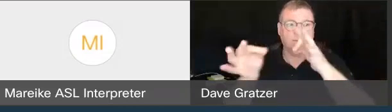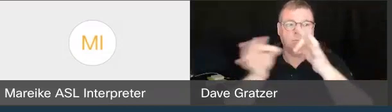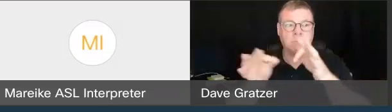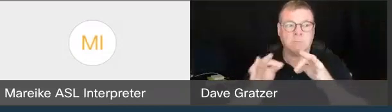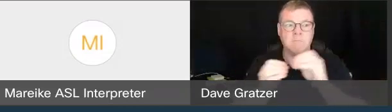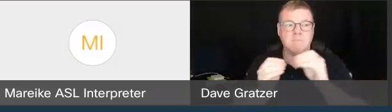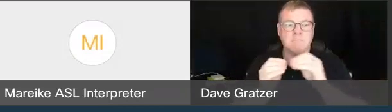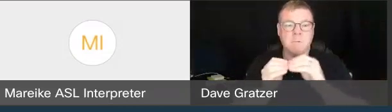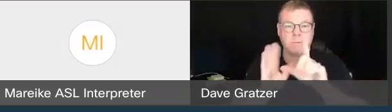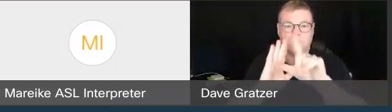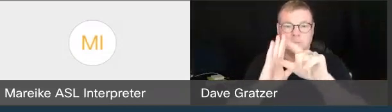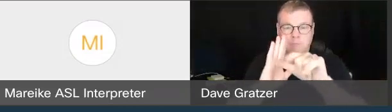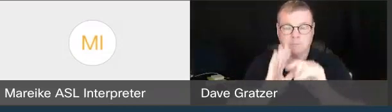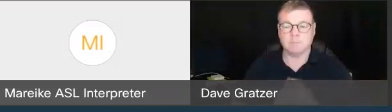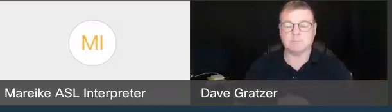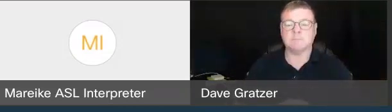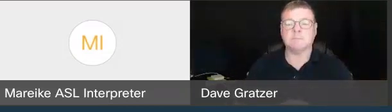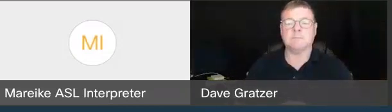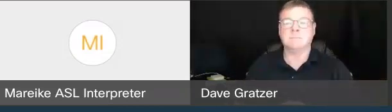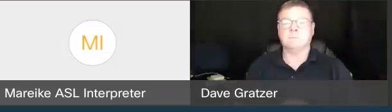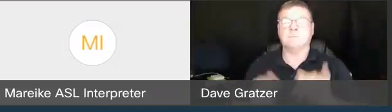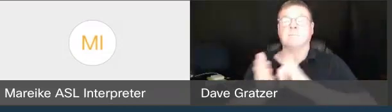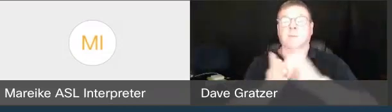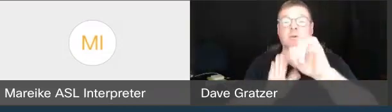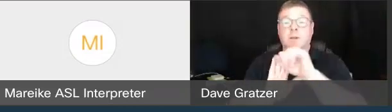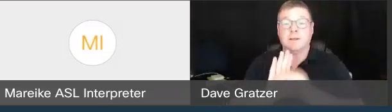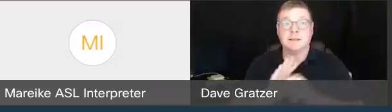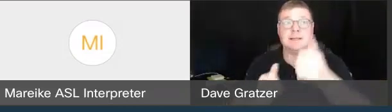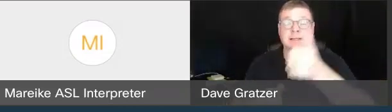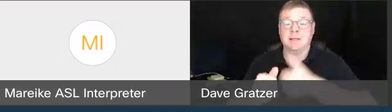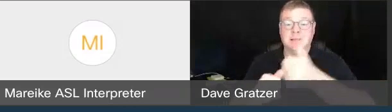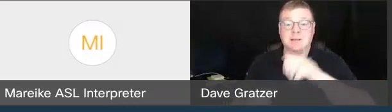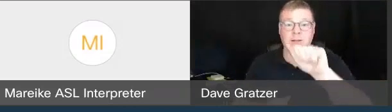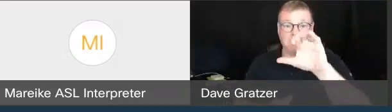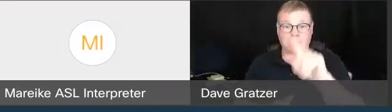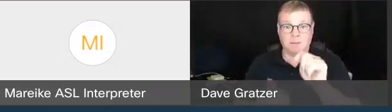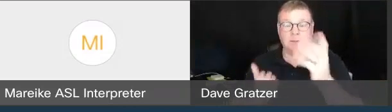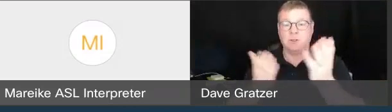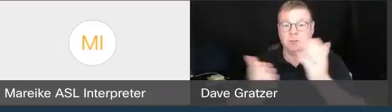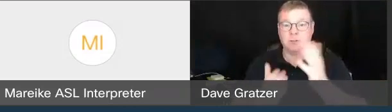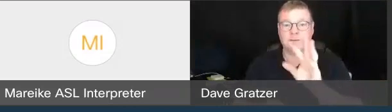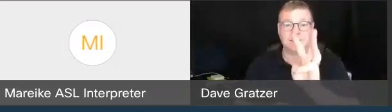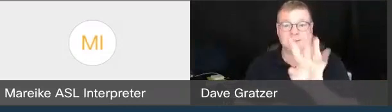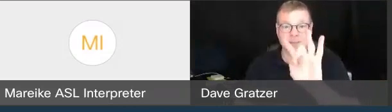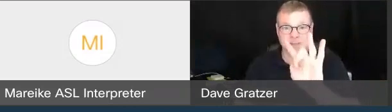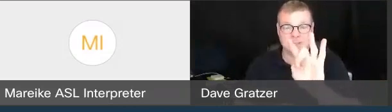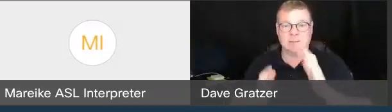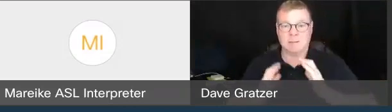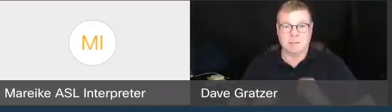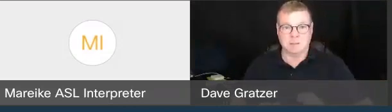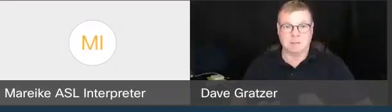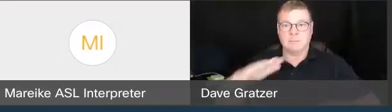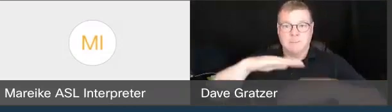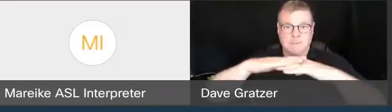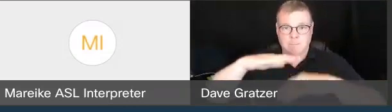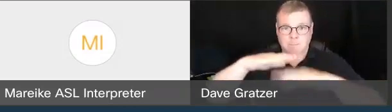detail later in New York State, each ACT team serves 68 clients maximum at any given time.